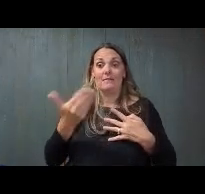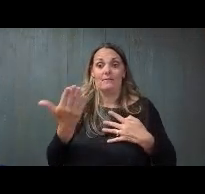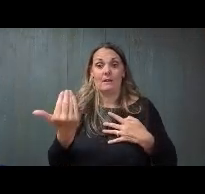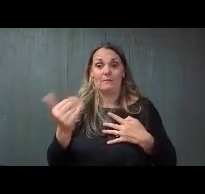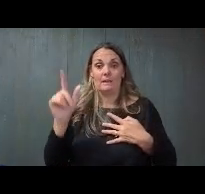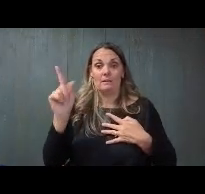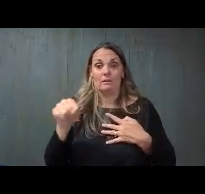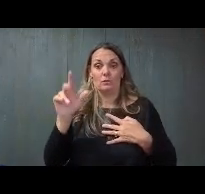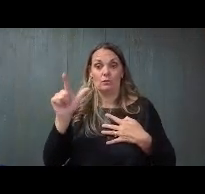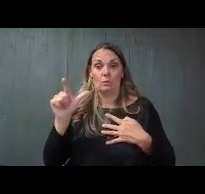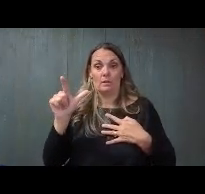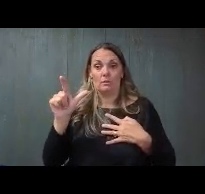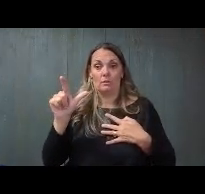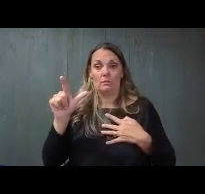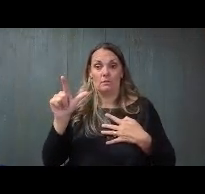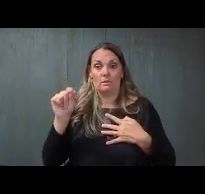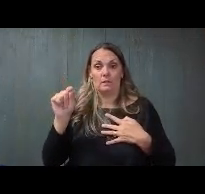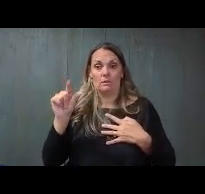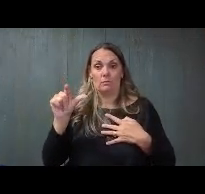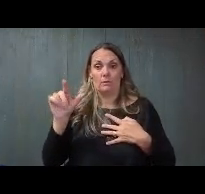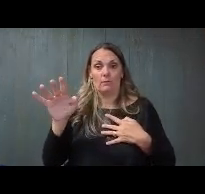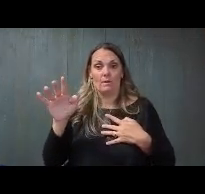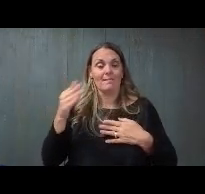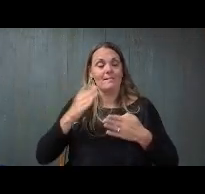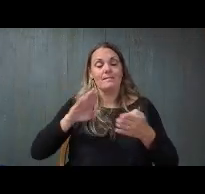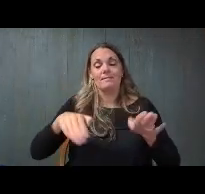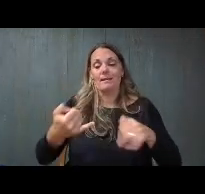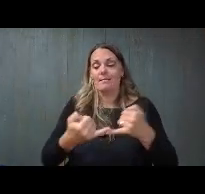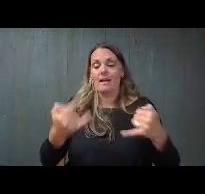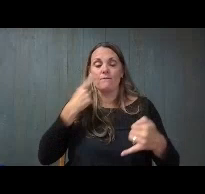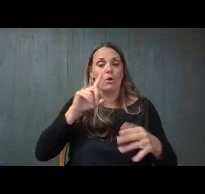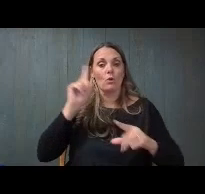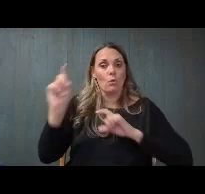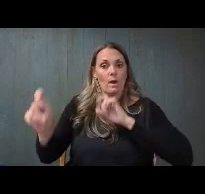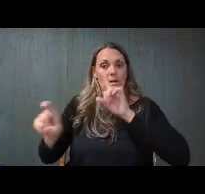this is the deadline to submit the RFI questions by 4:30 p.m.